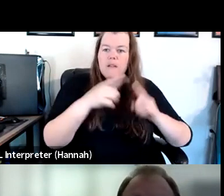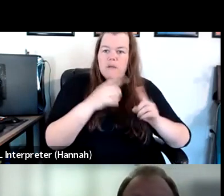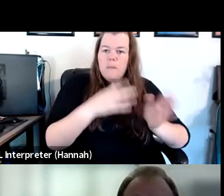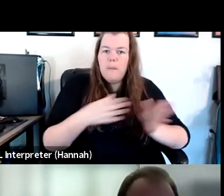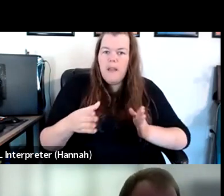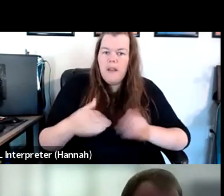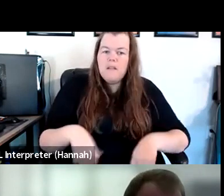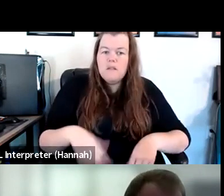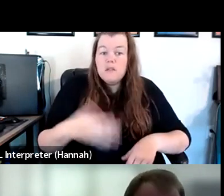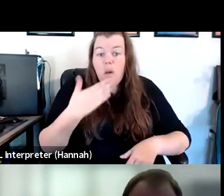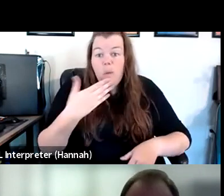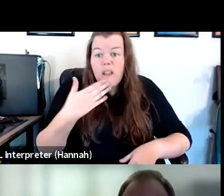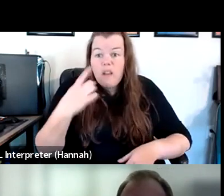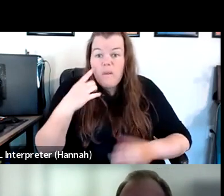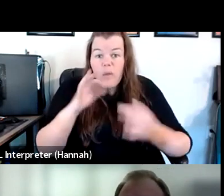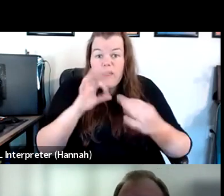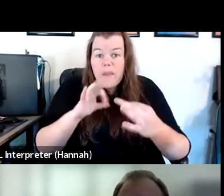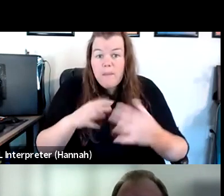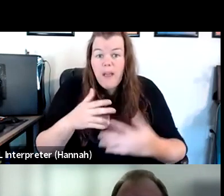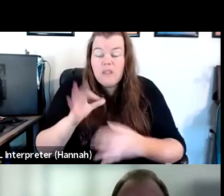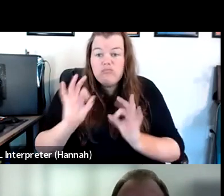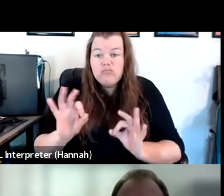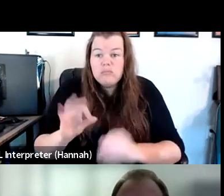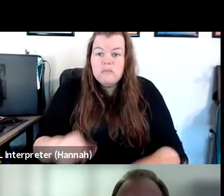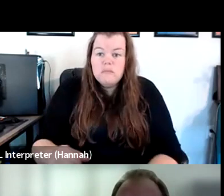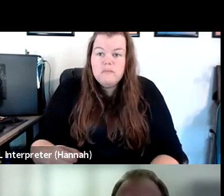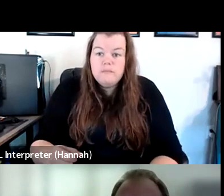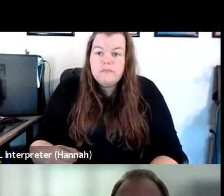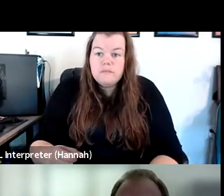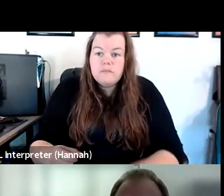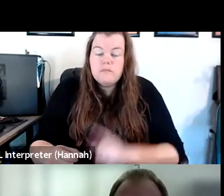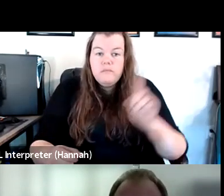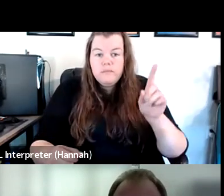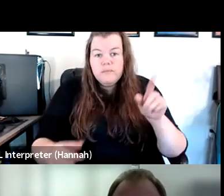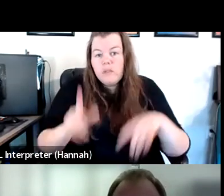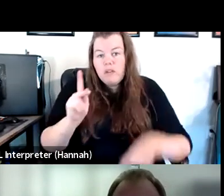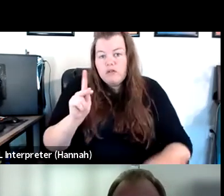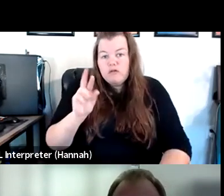Great feedback guys thank you so much. Yeah this is Kristin. I think it absolutely makes sense to